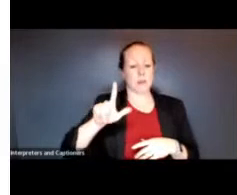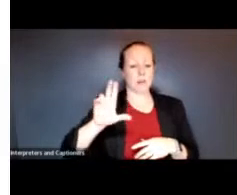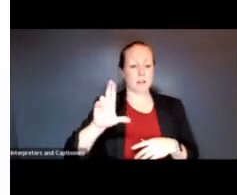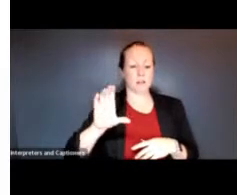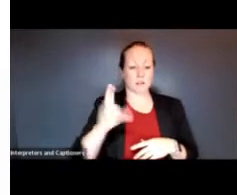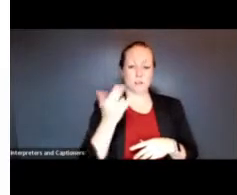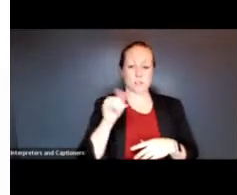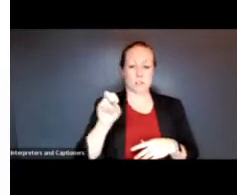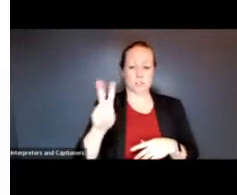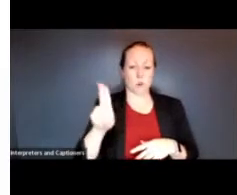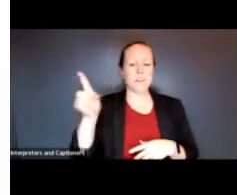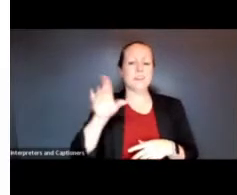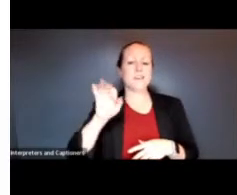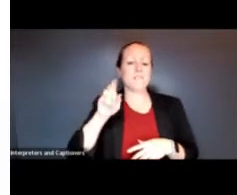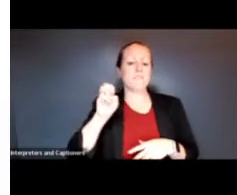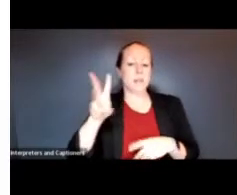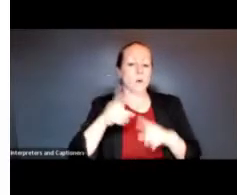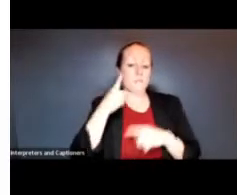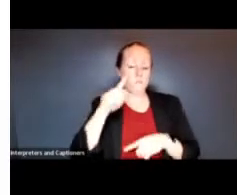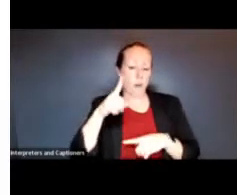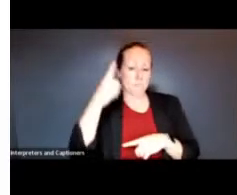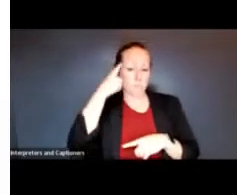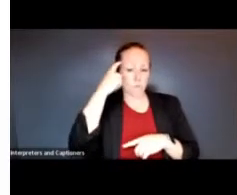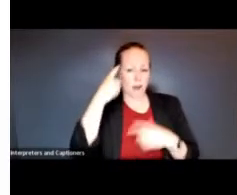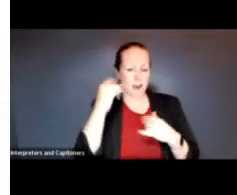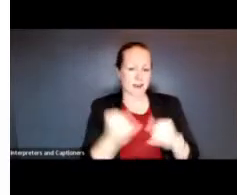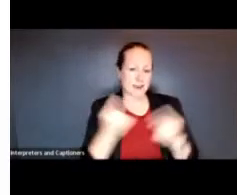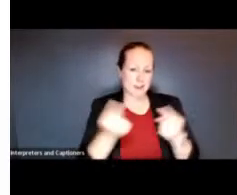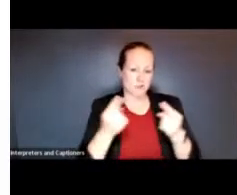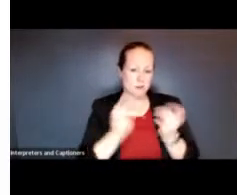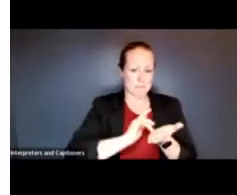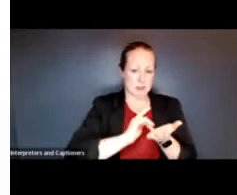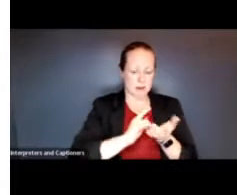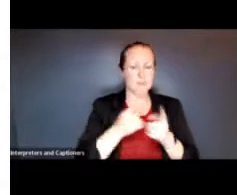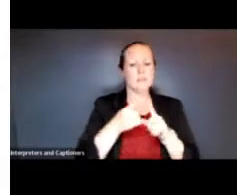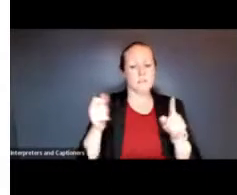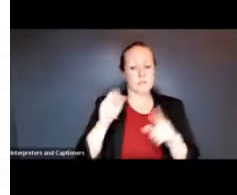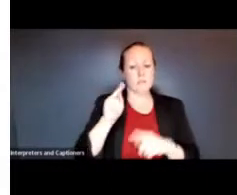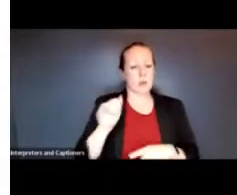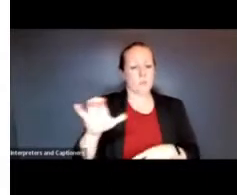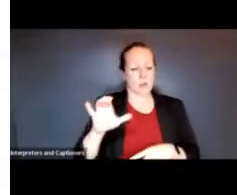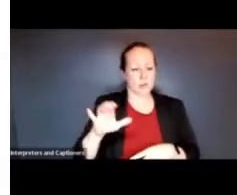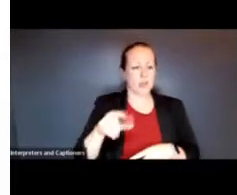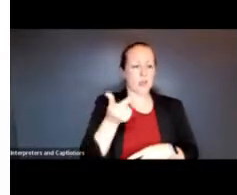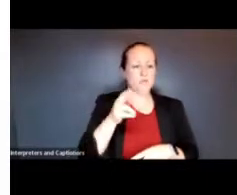fellow in brain injury medicine at NYU Grossman School of Medicine. So I'm very pleased to